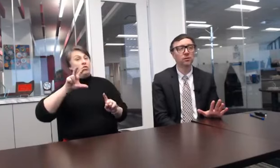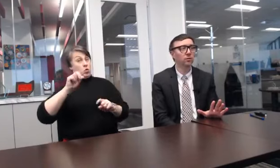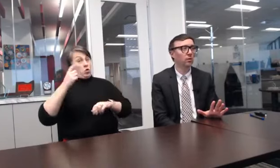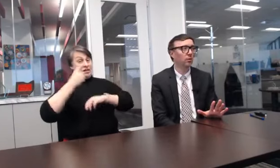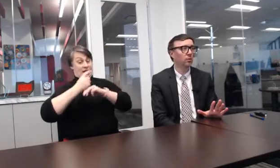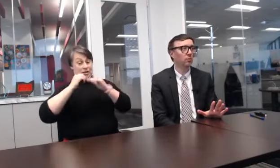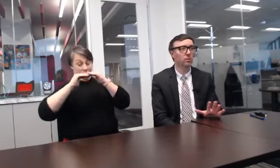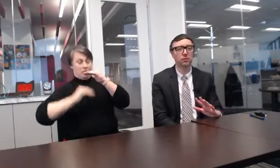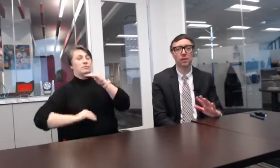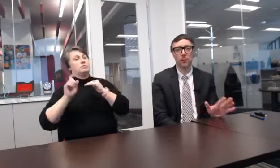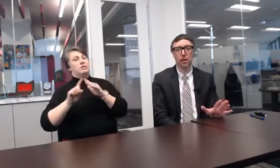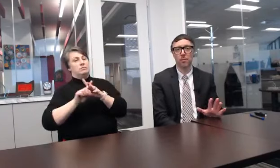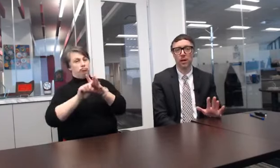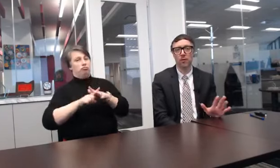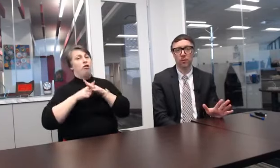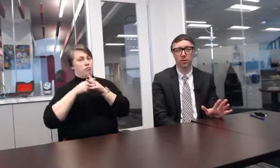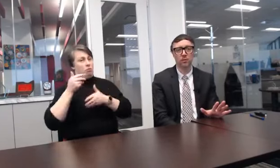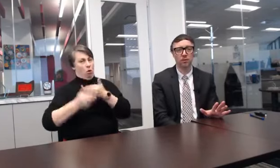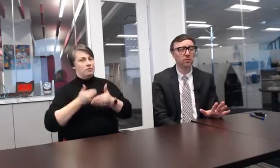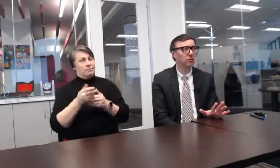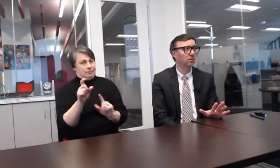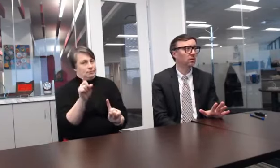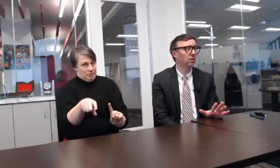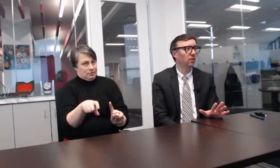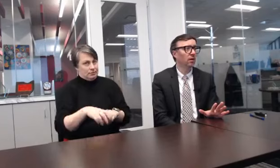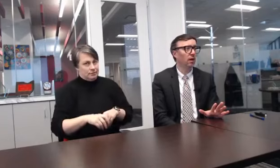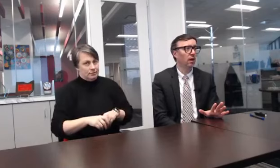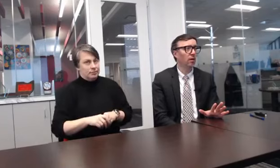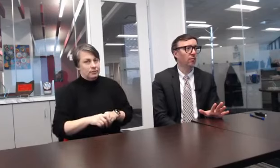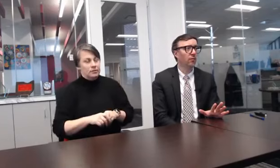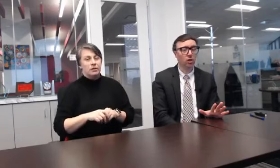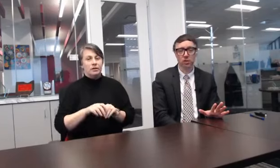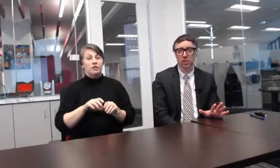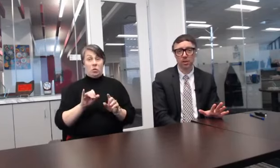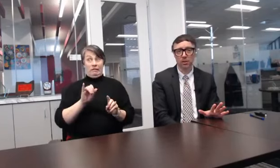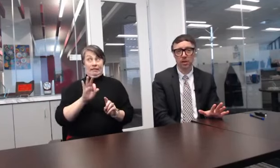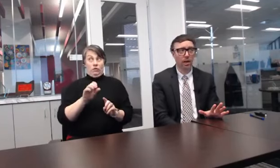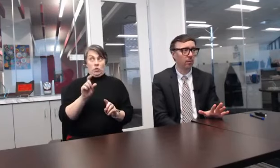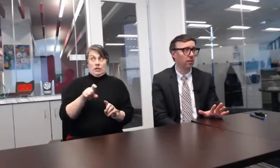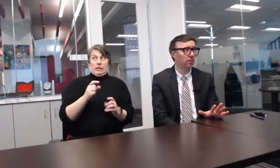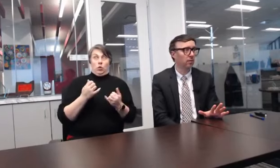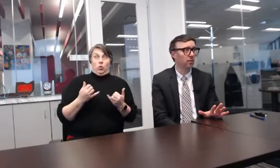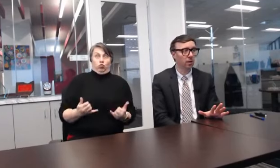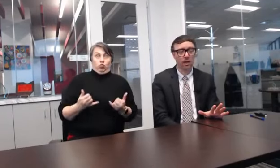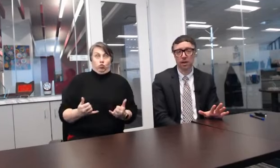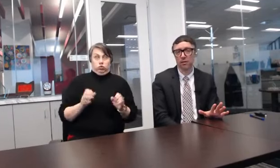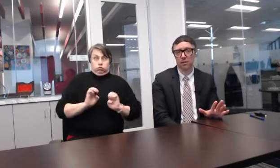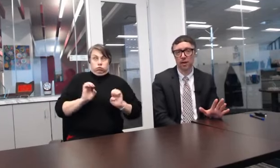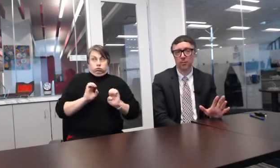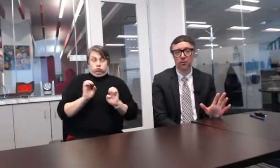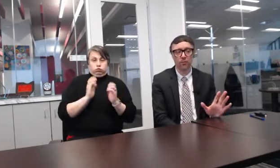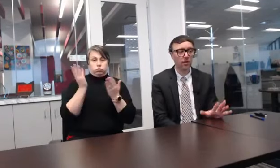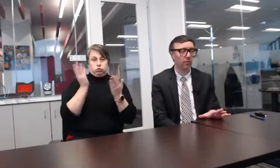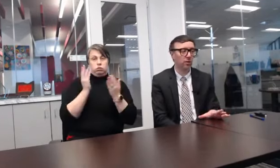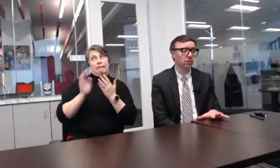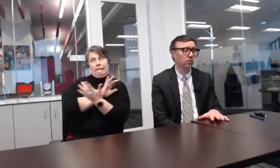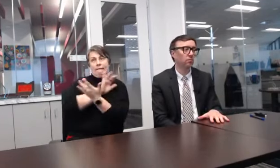So just keep that in mind, if you need services urgently, then I would contact the County Board very, very soon.